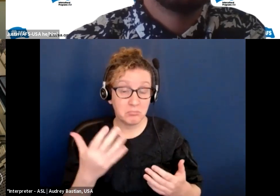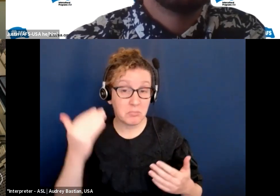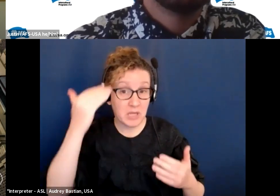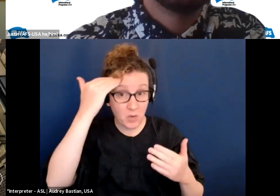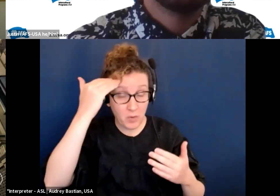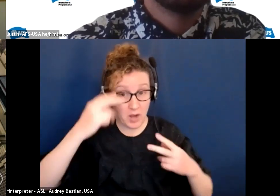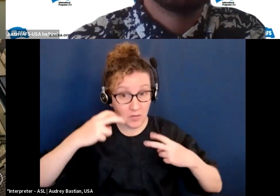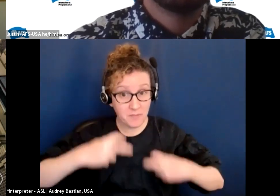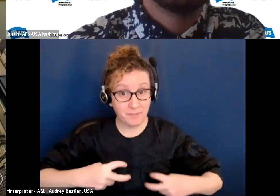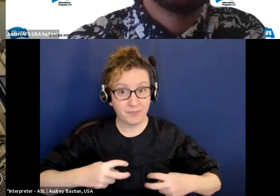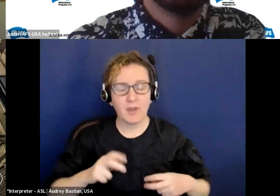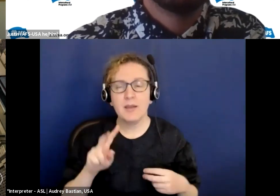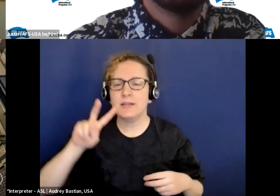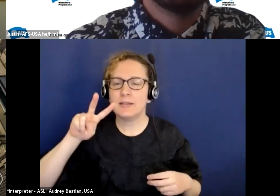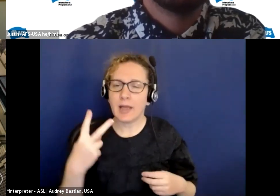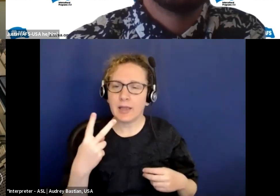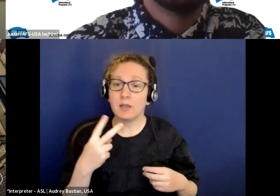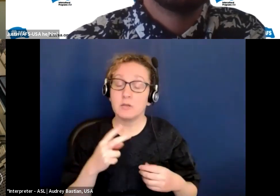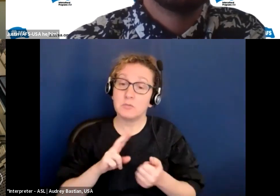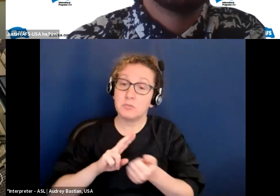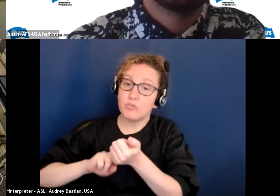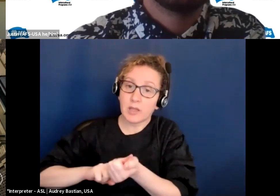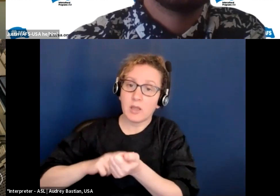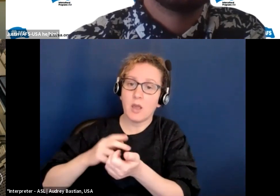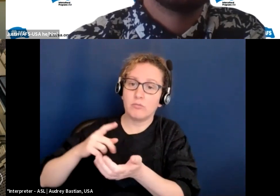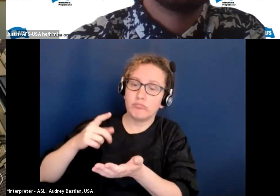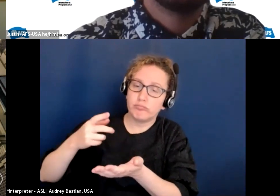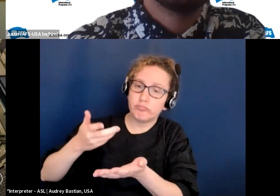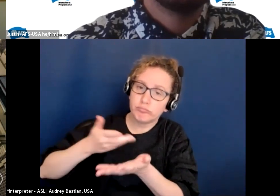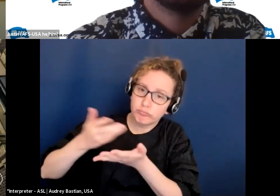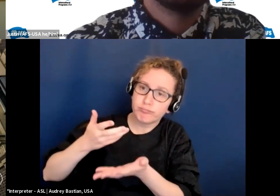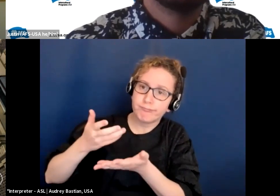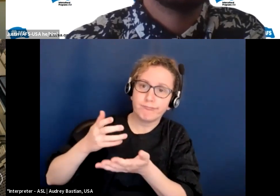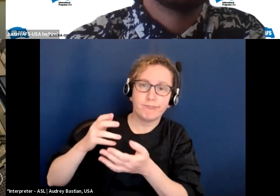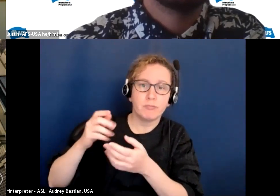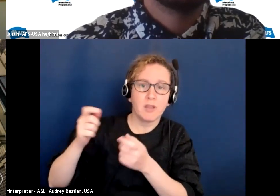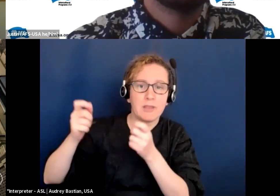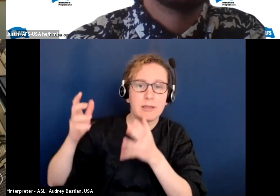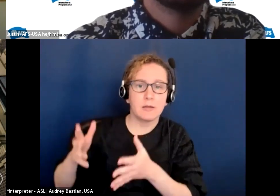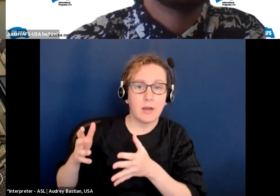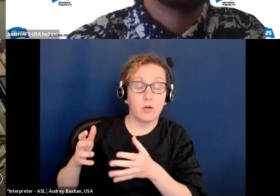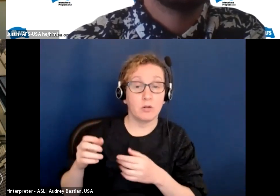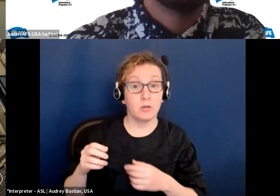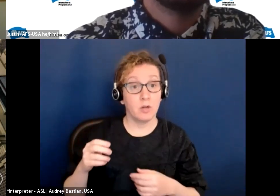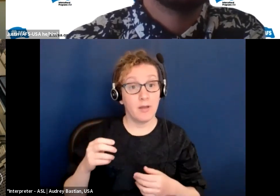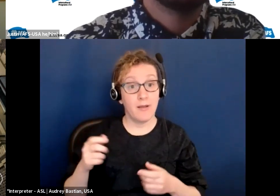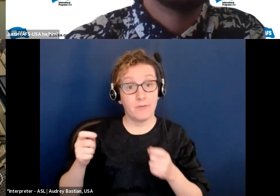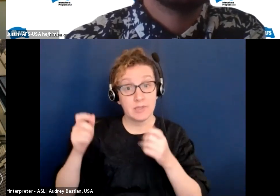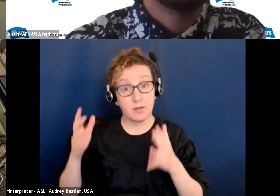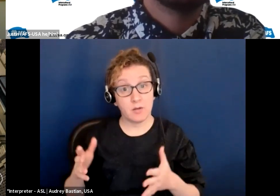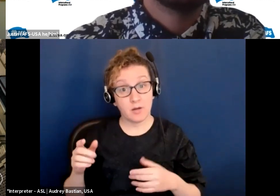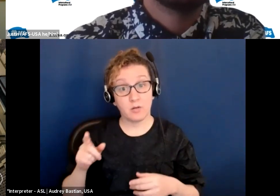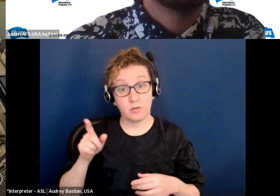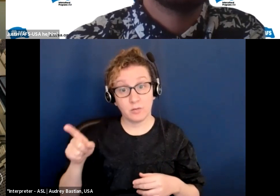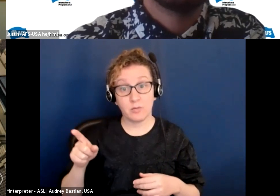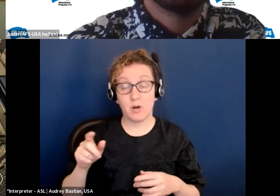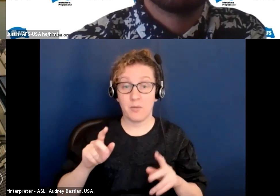The second is checking in with your facilitator. Again, our facilitators are the people who